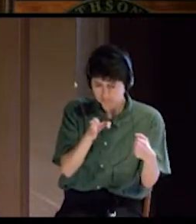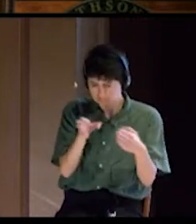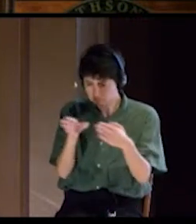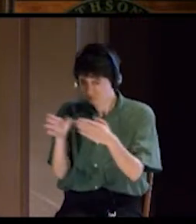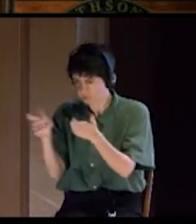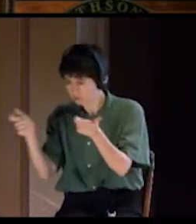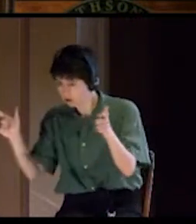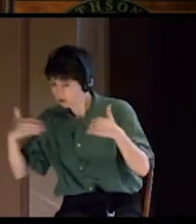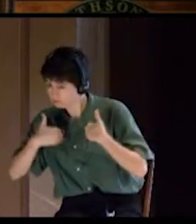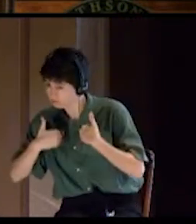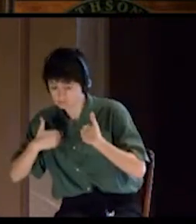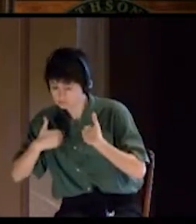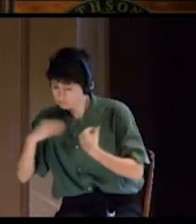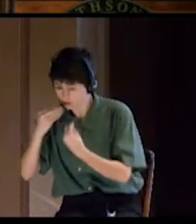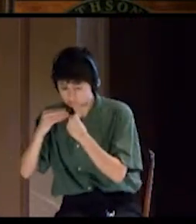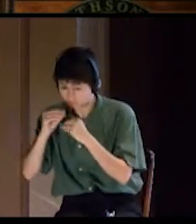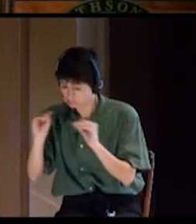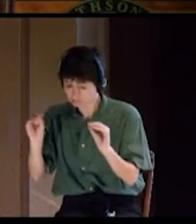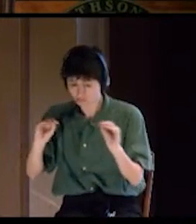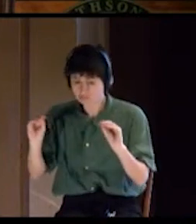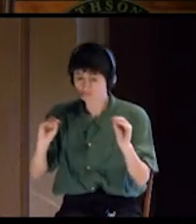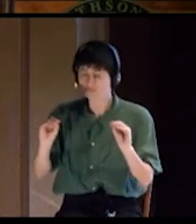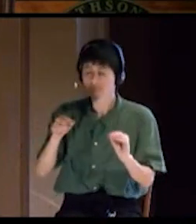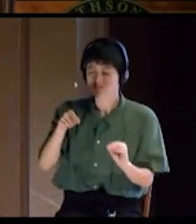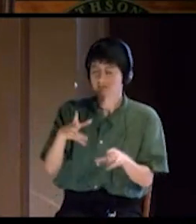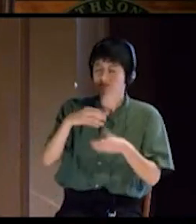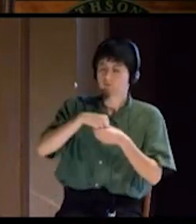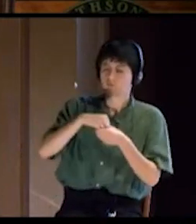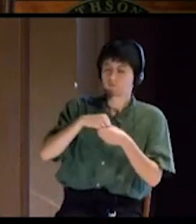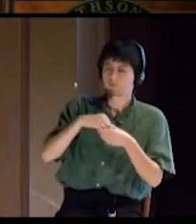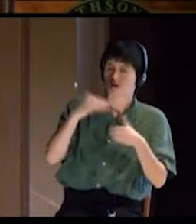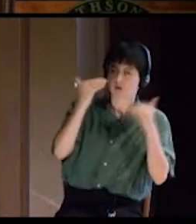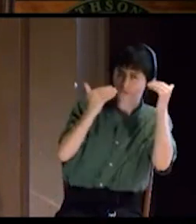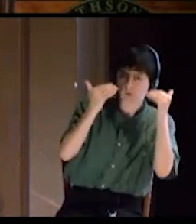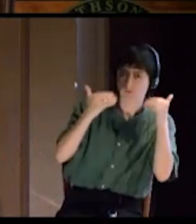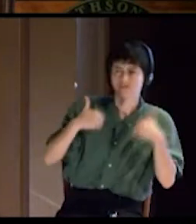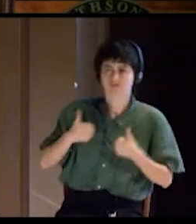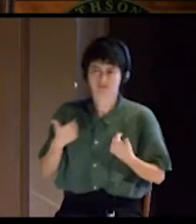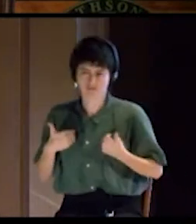'cause this includes both adults and juveniles. They are resilient.